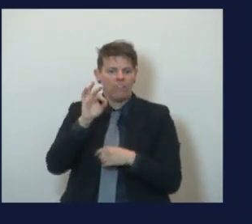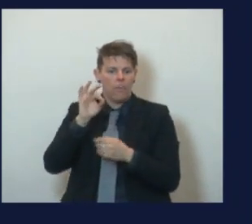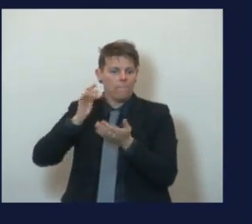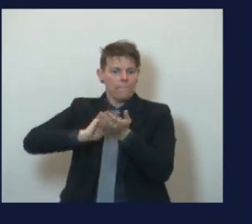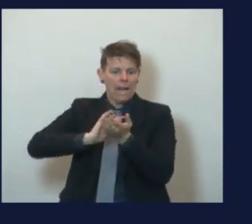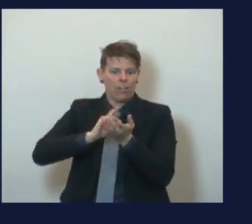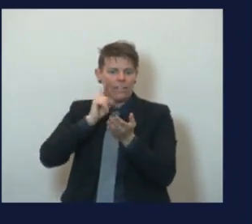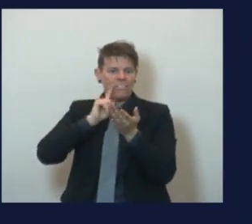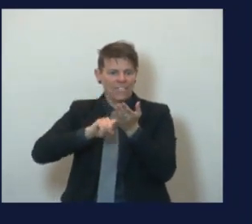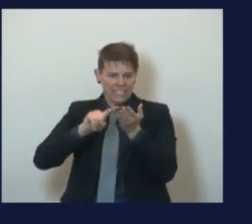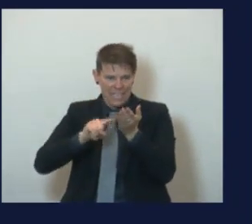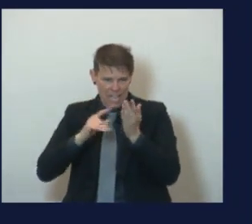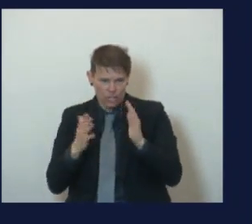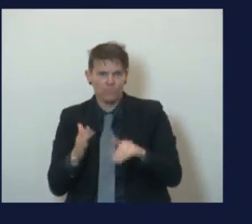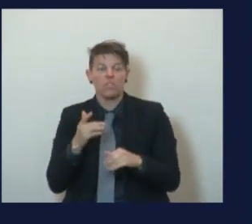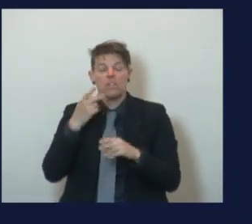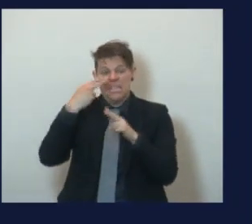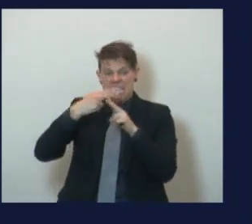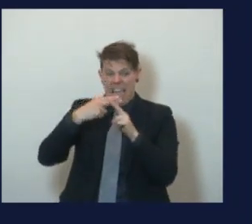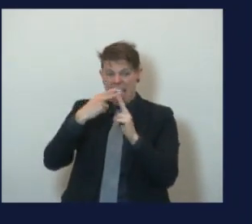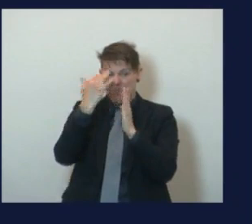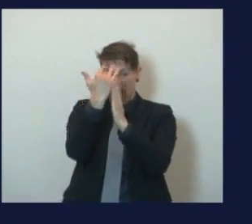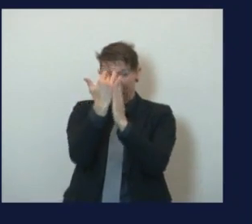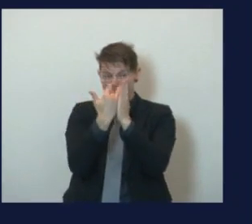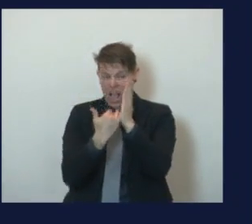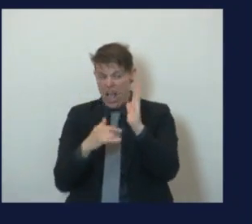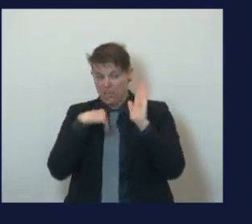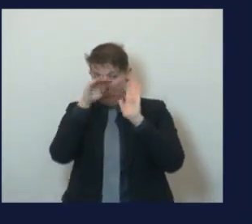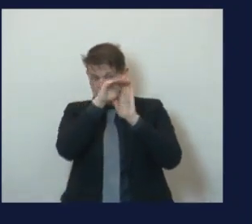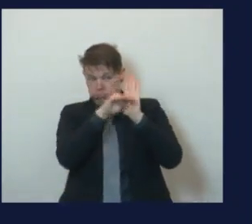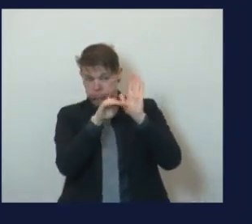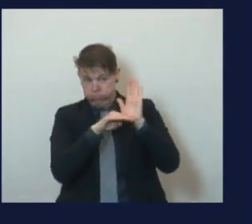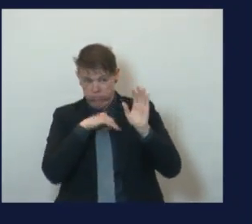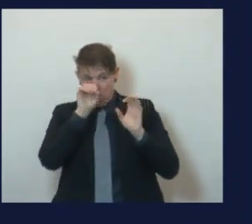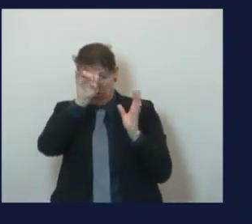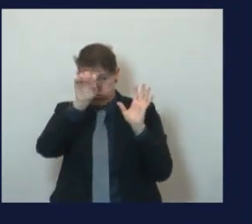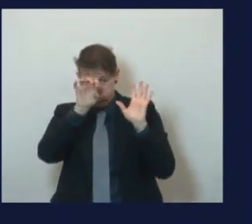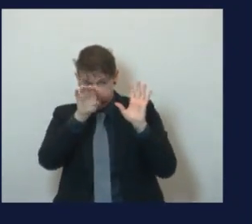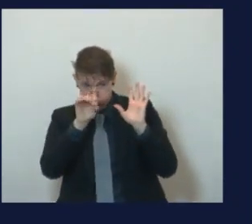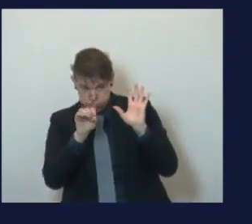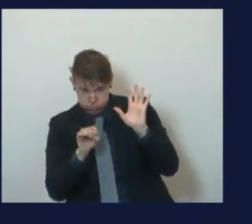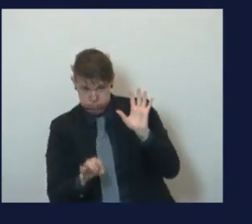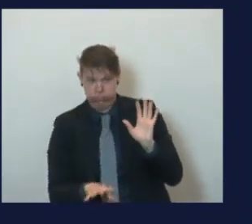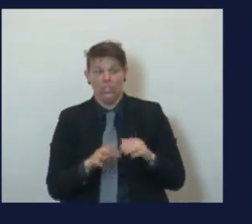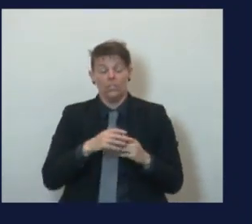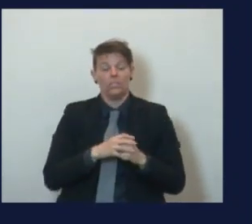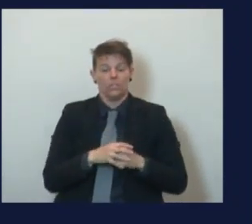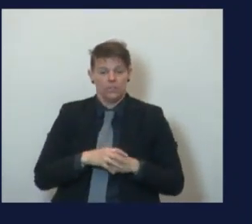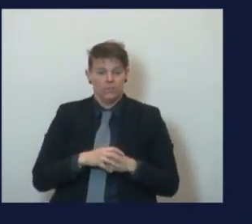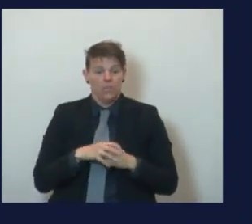SO WITH THE NAVAJO INDIAN HEALTH SERVICE AND DR. SARAH LATHROP AT THE OFFICE OF THE MEDICAL INVESTIGATOR.